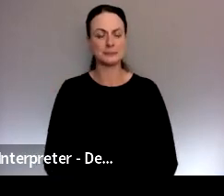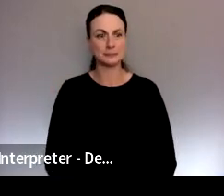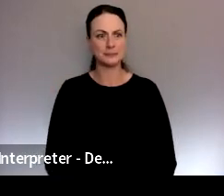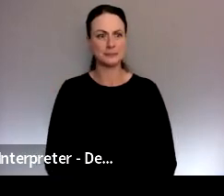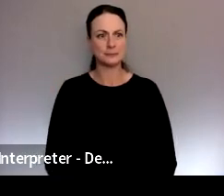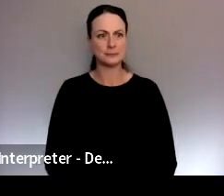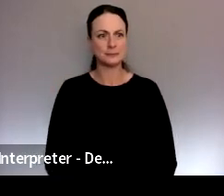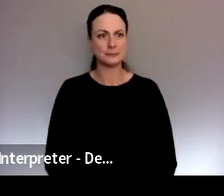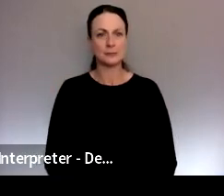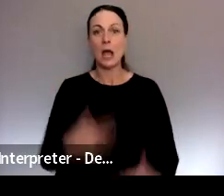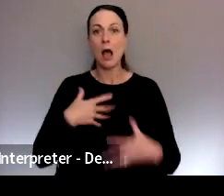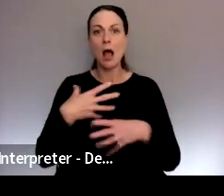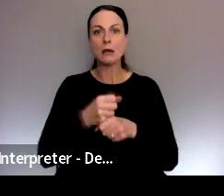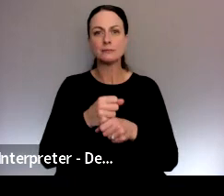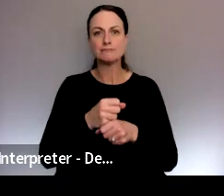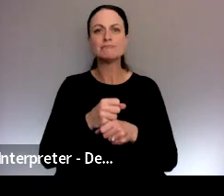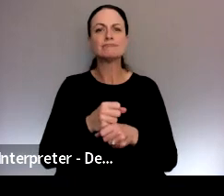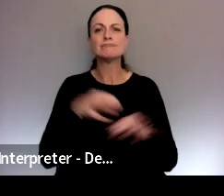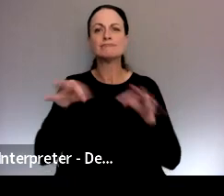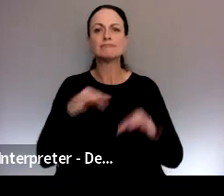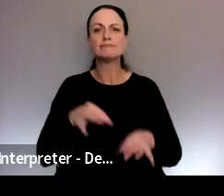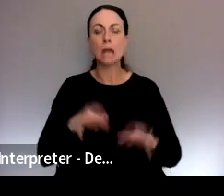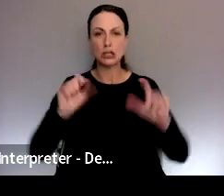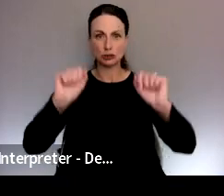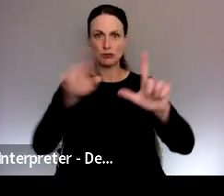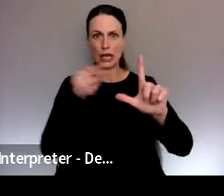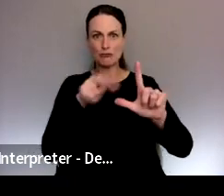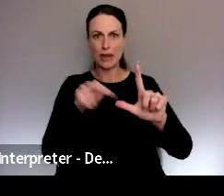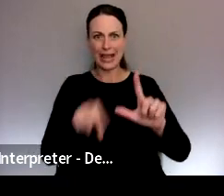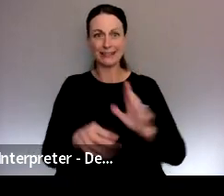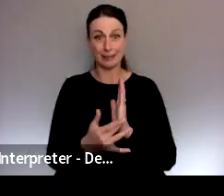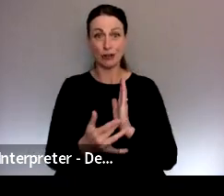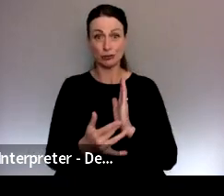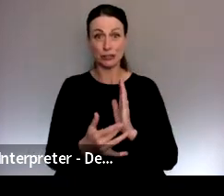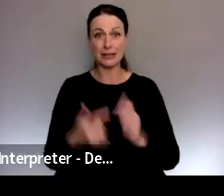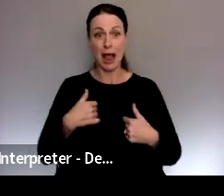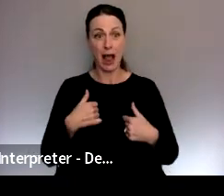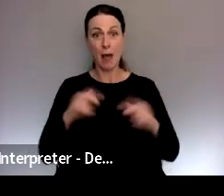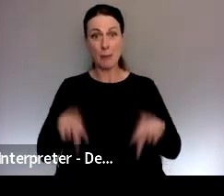here today with a brief tour of screen reading technology. I'm a blind person